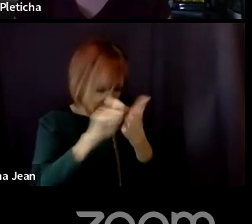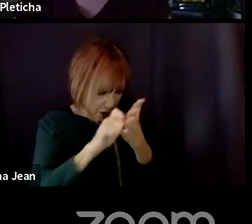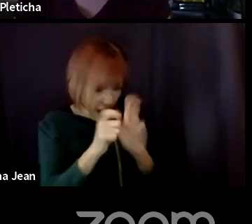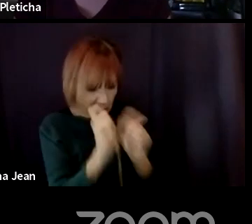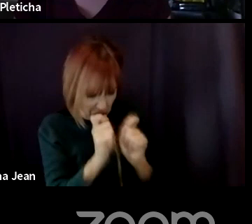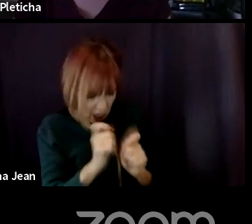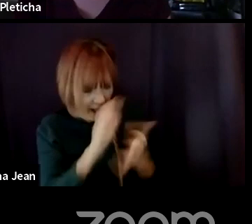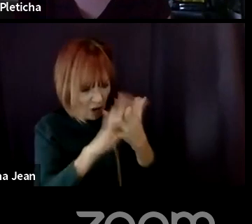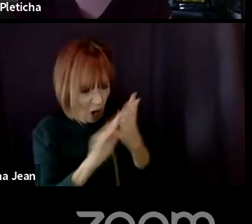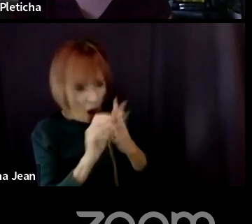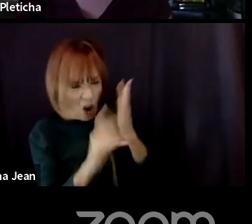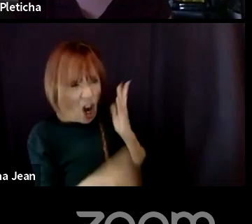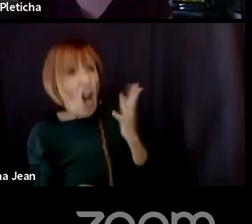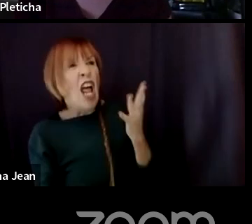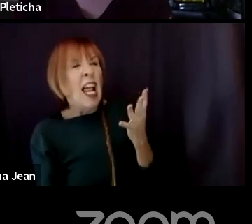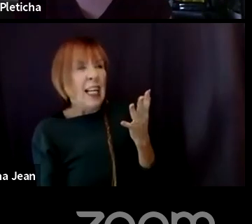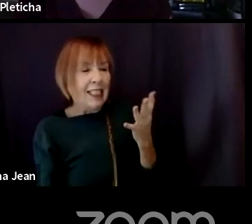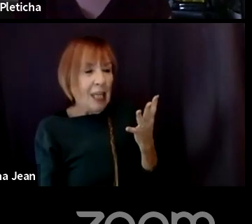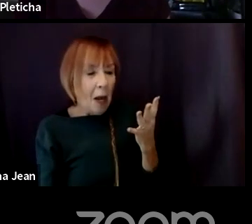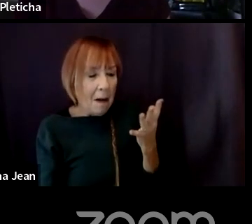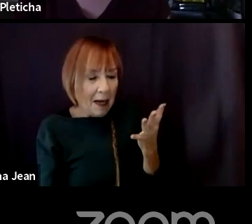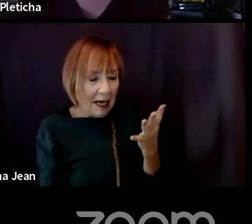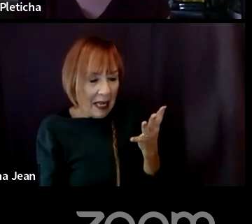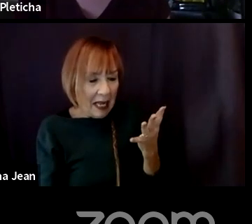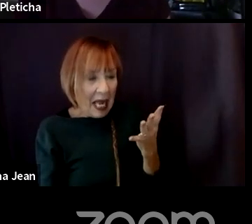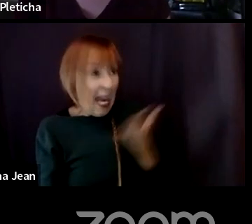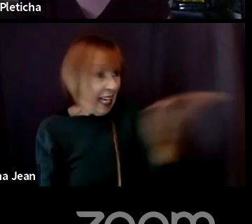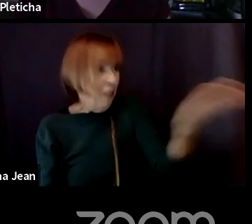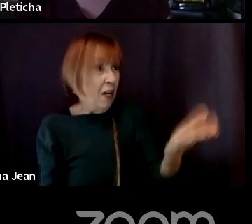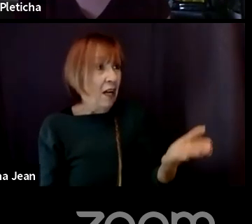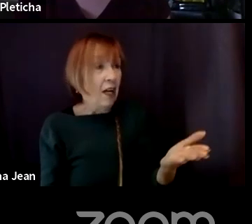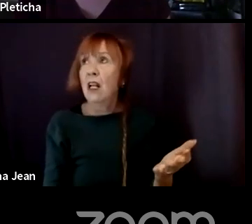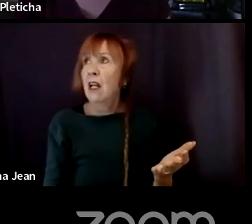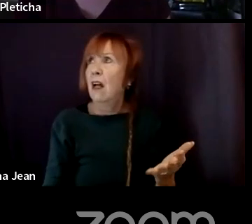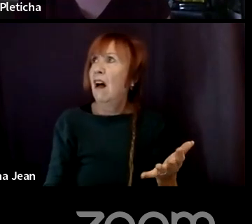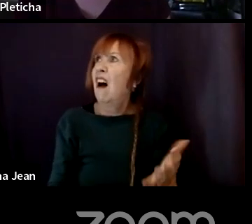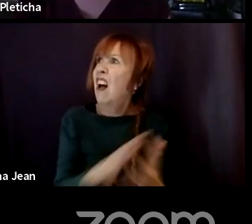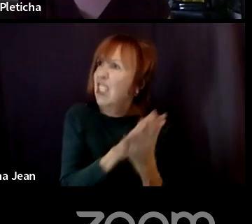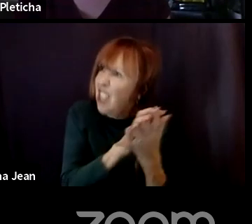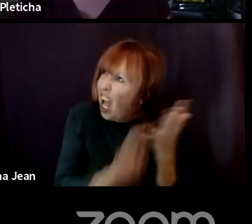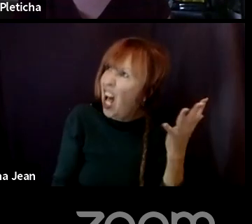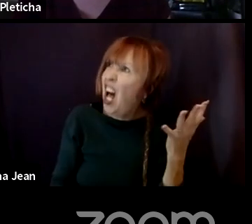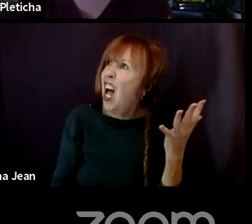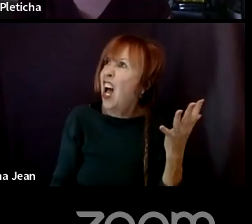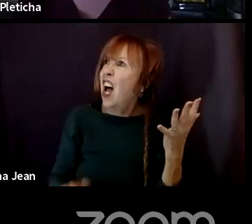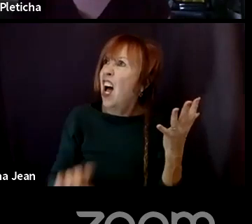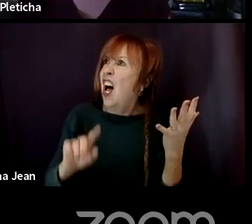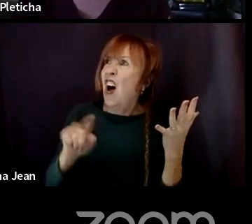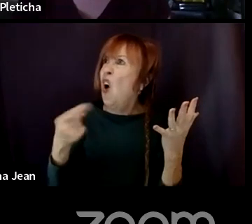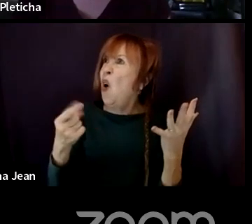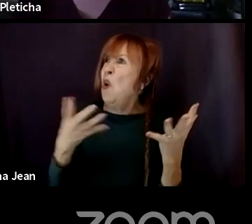when I could have read it in an hour and a half and just be like, oh, it's great or it got flat in the middle, hey, you know? I can't give notes like that.